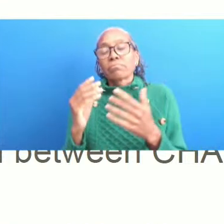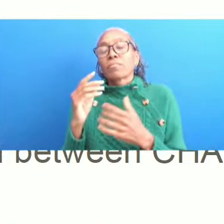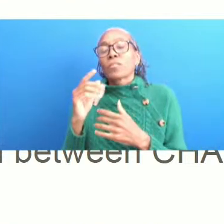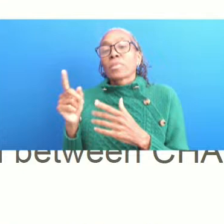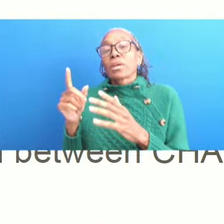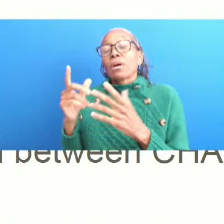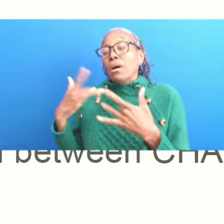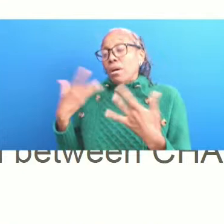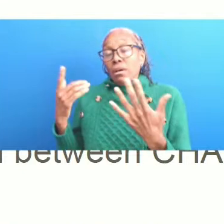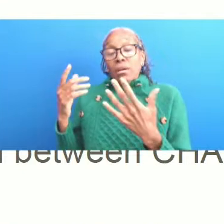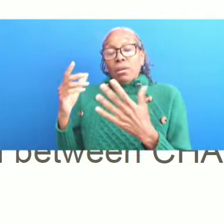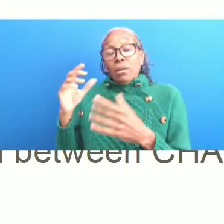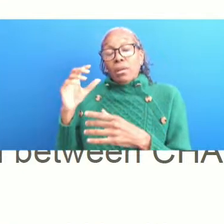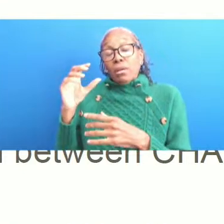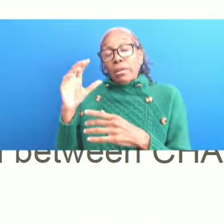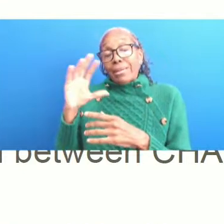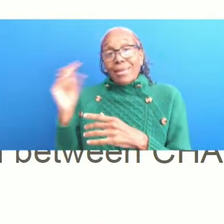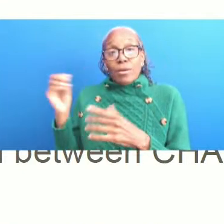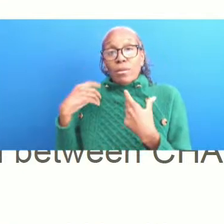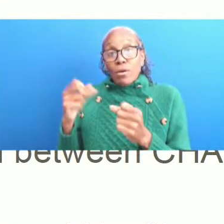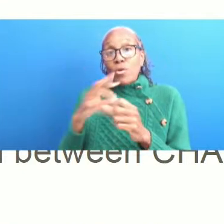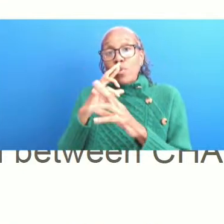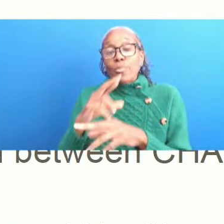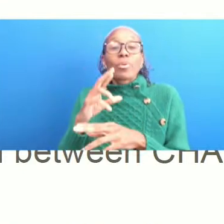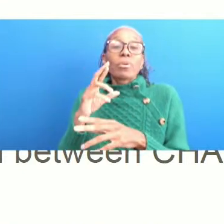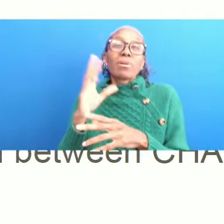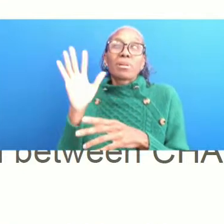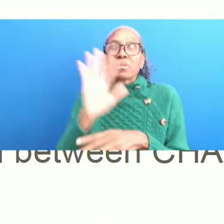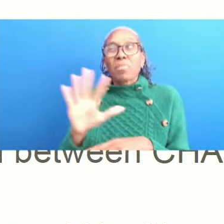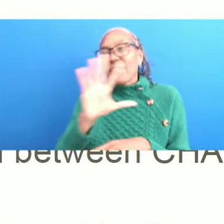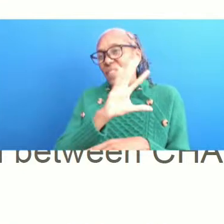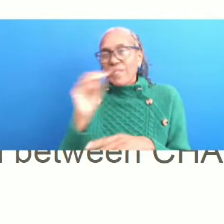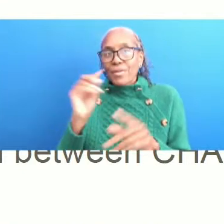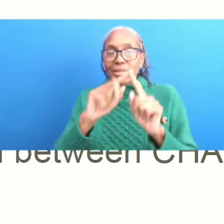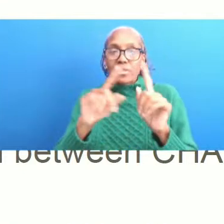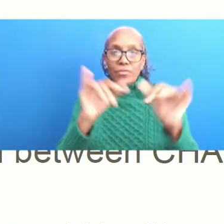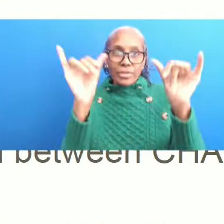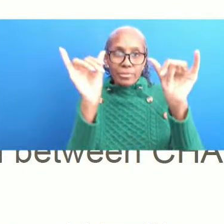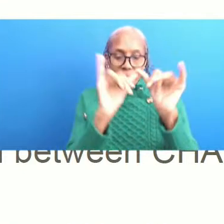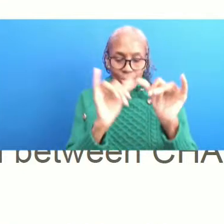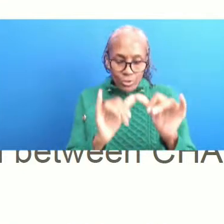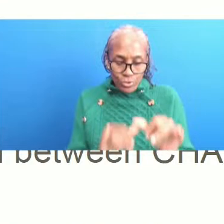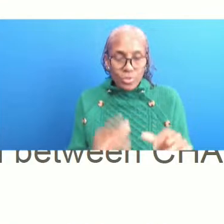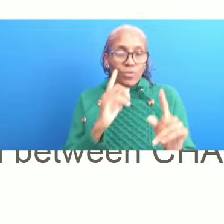GETTING TOWARDS THE GOALS THAT WE'VE OUTLINED?